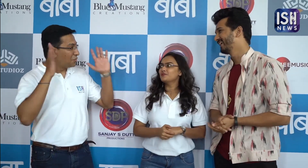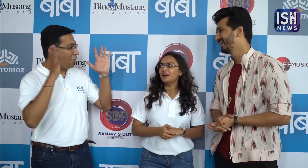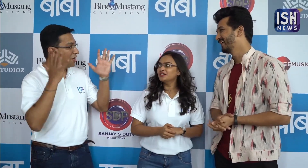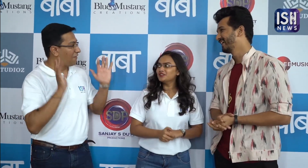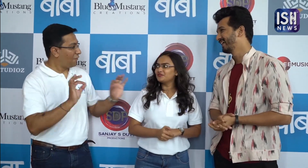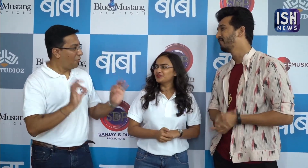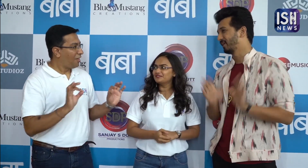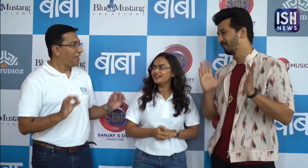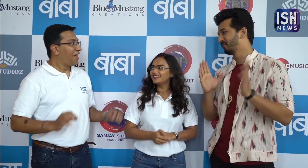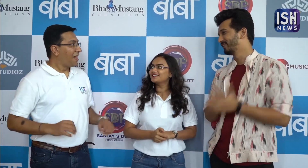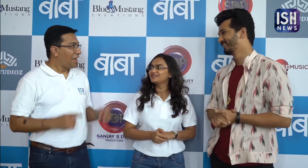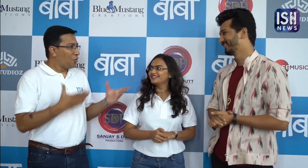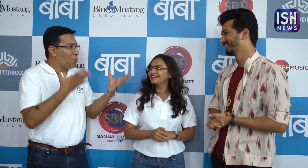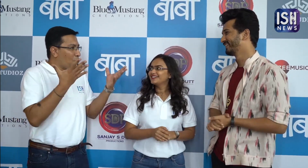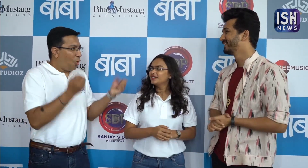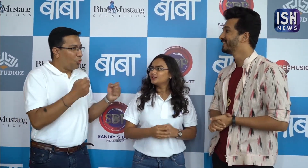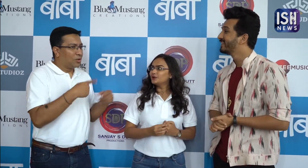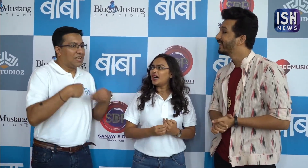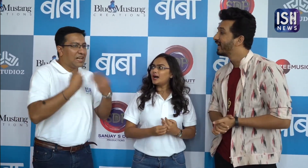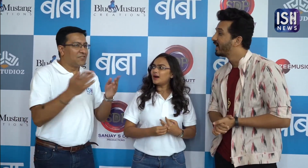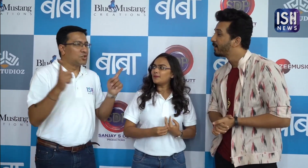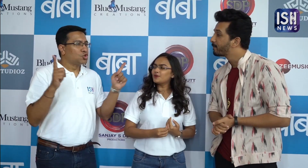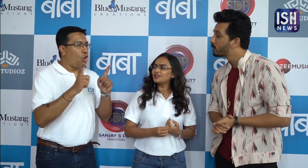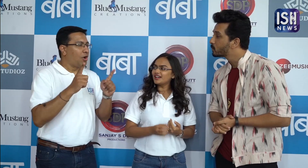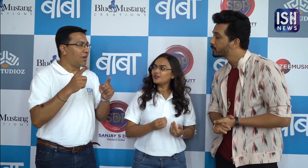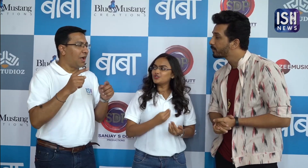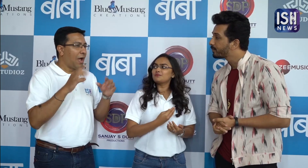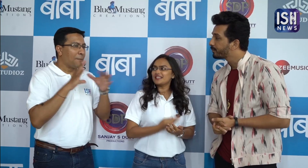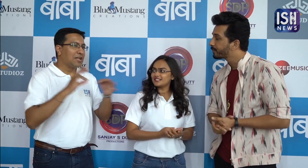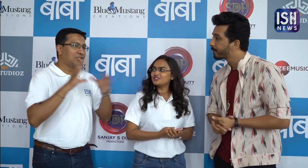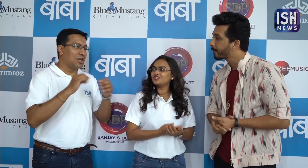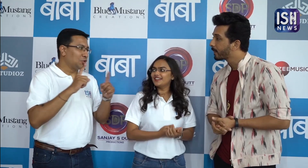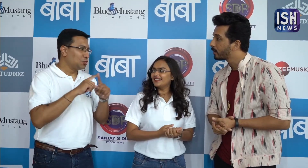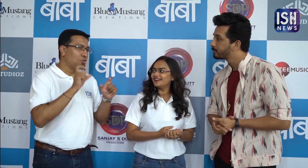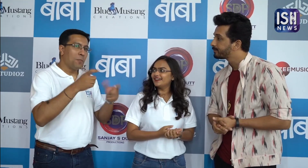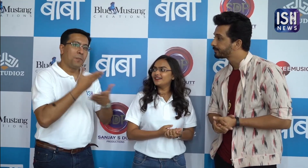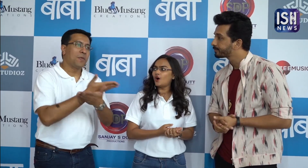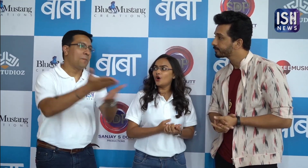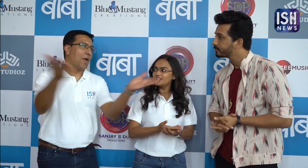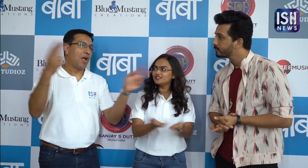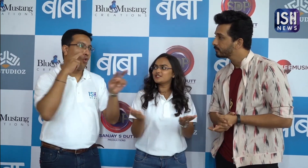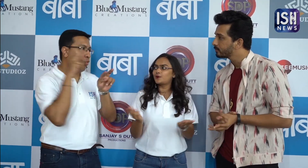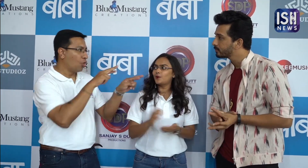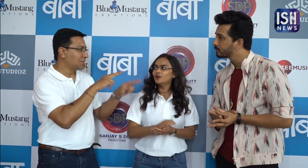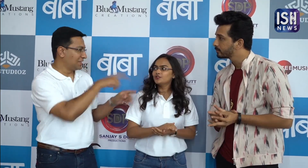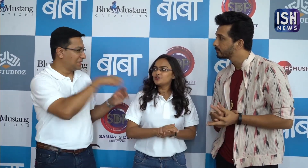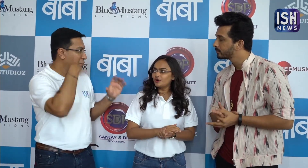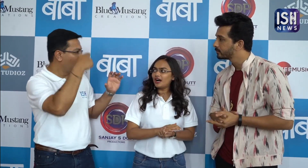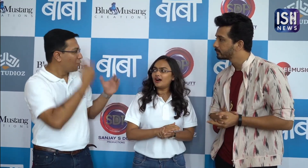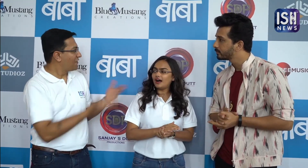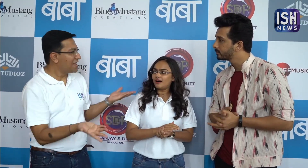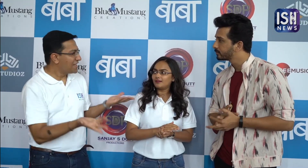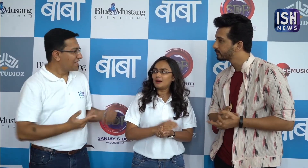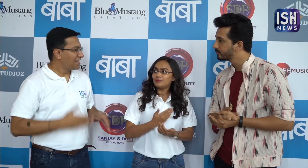Cheers! How wonderful! What message do you want to give to all the people who will watch your movie?